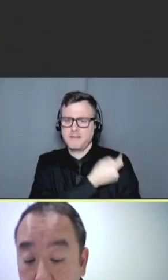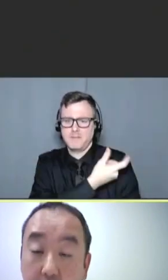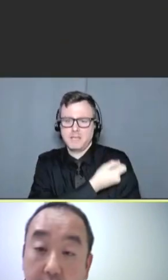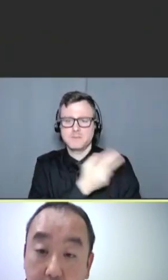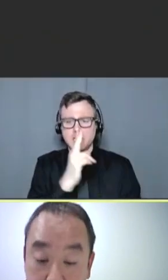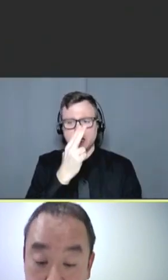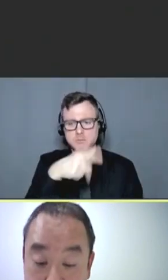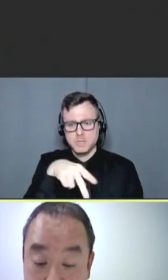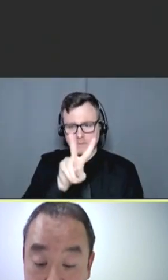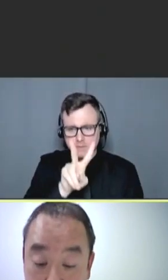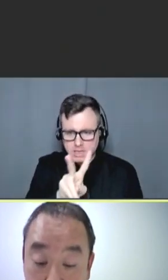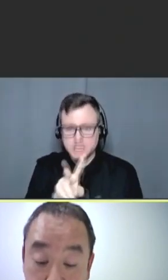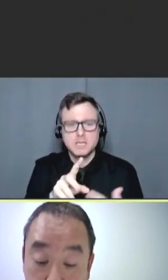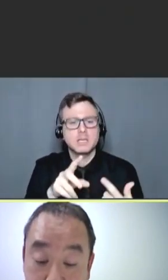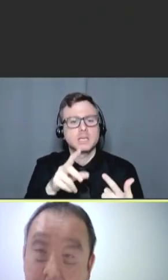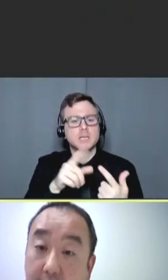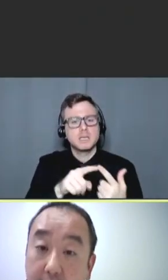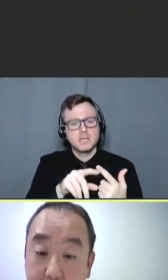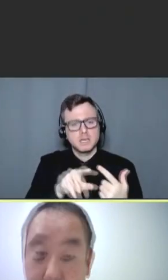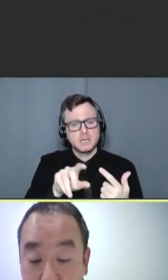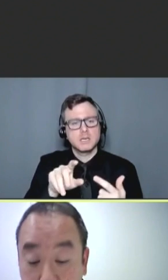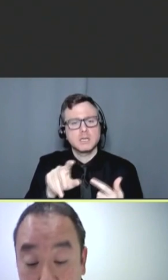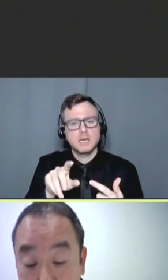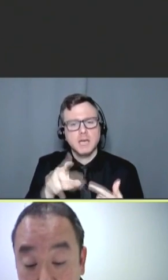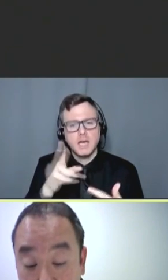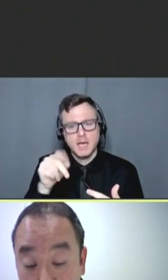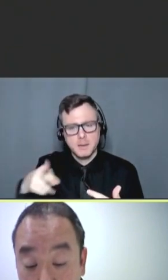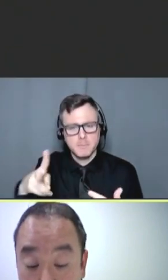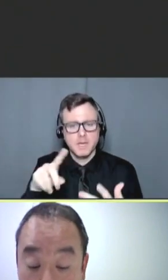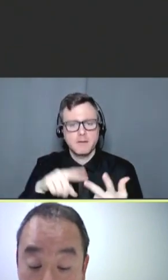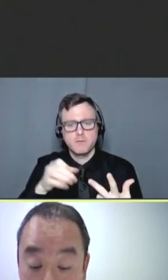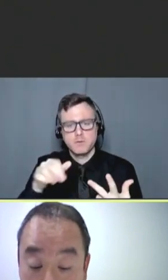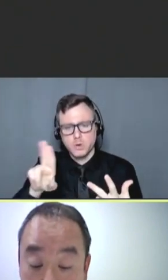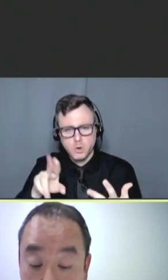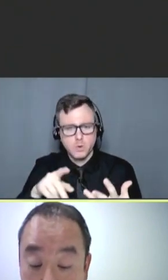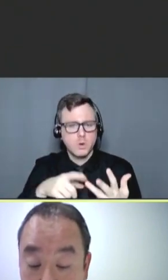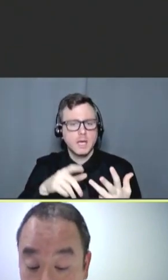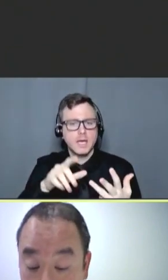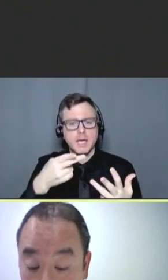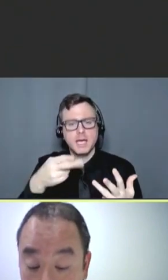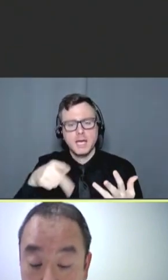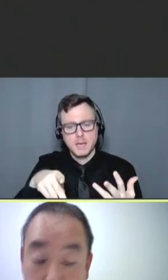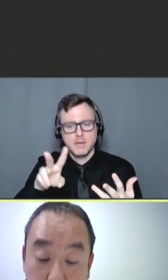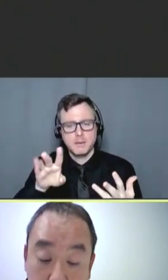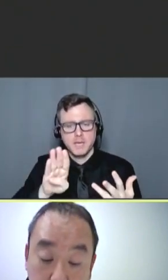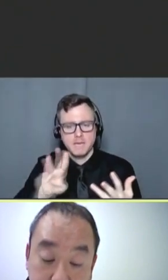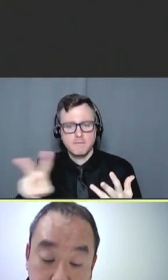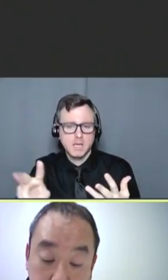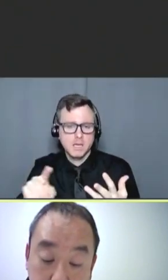COVID-19, influenza, hepatitis A and B, meningococcal vaccine, pneumococcal vaccine,